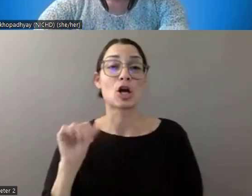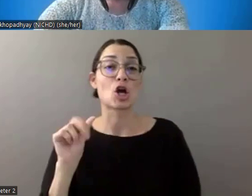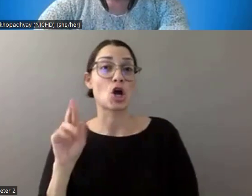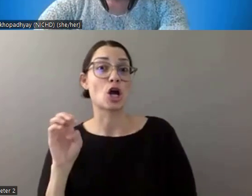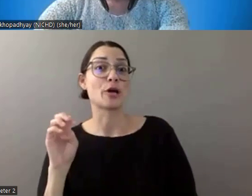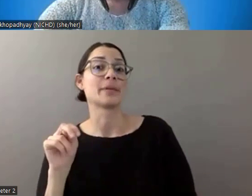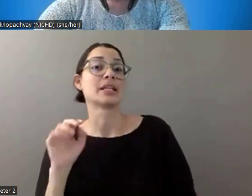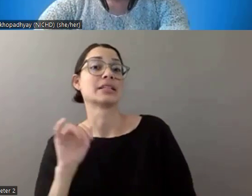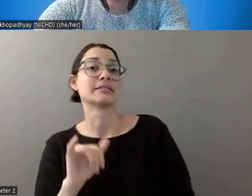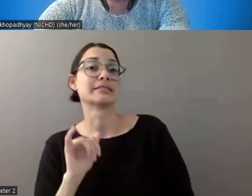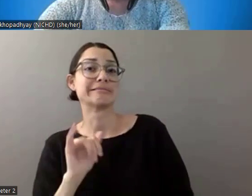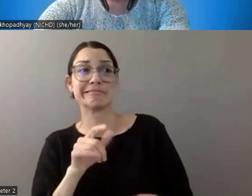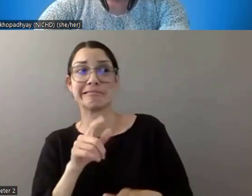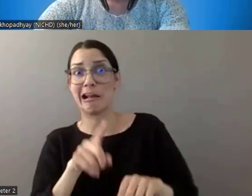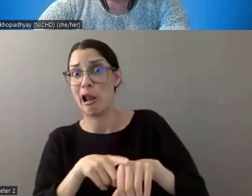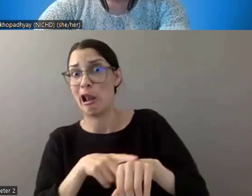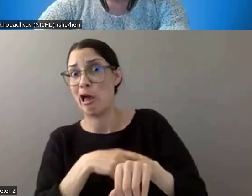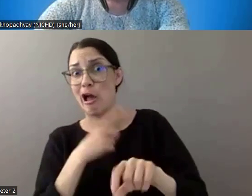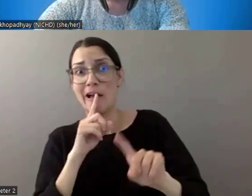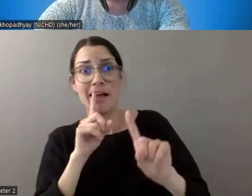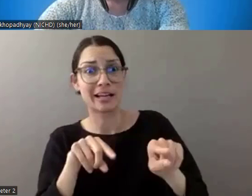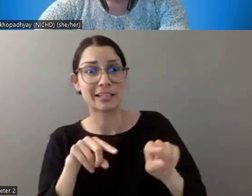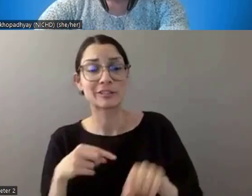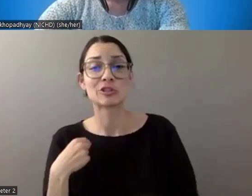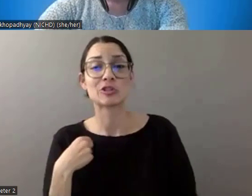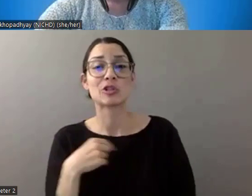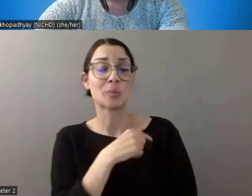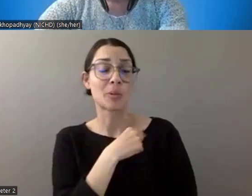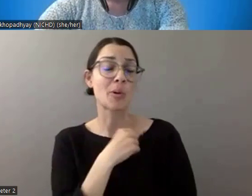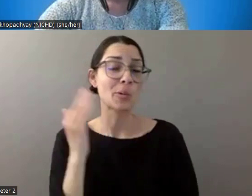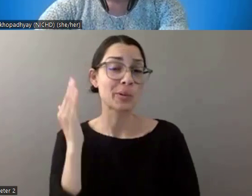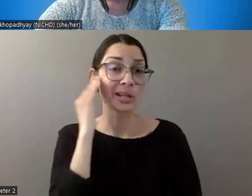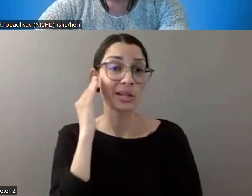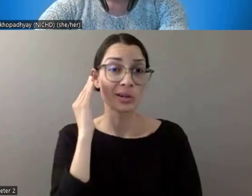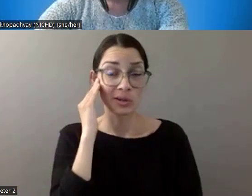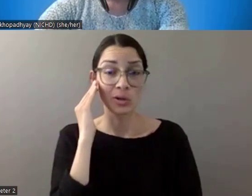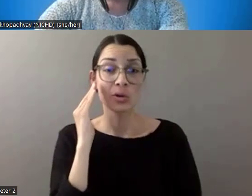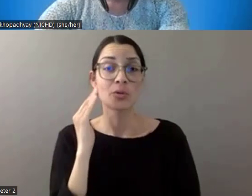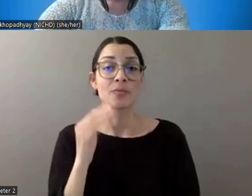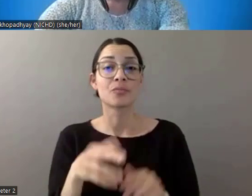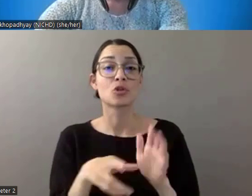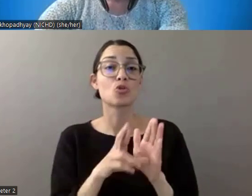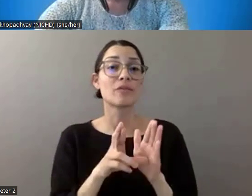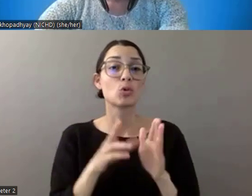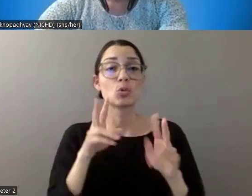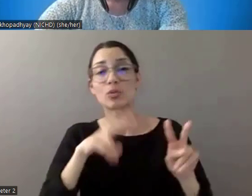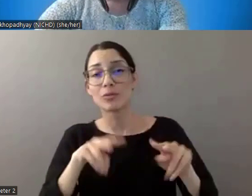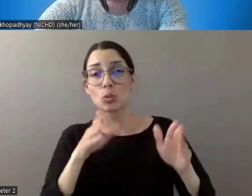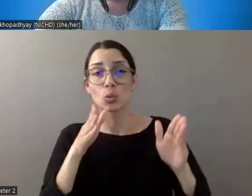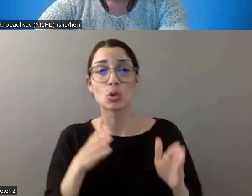But we do know that a reviewer will evaluate the significance,